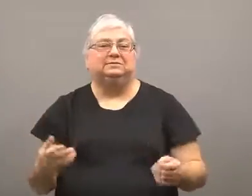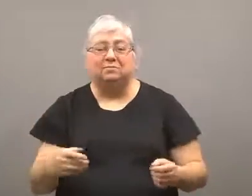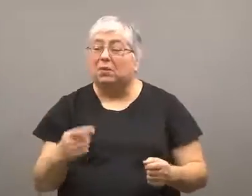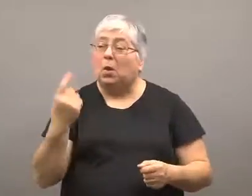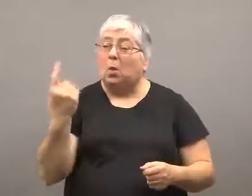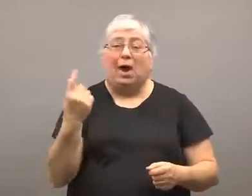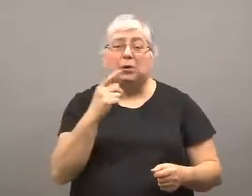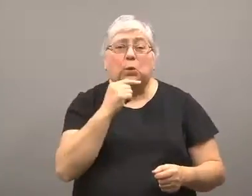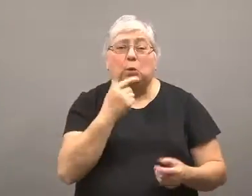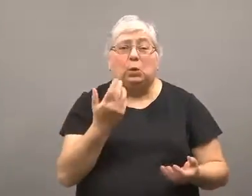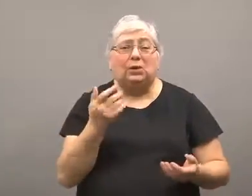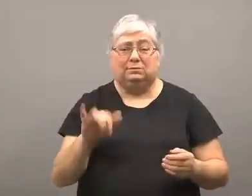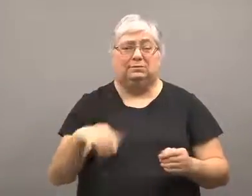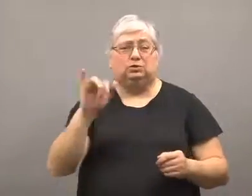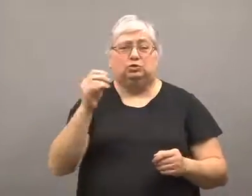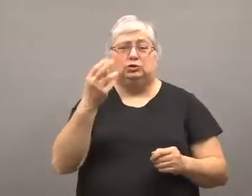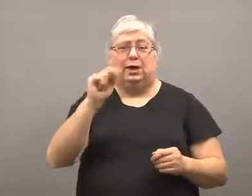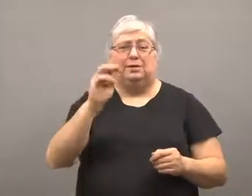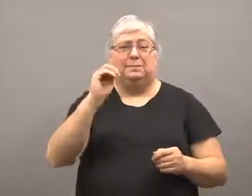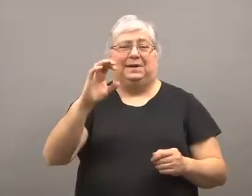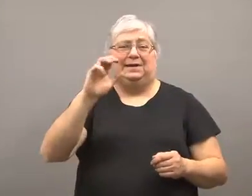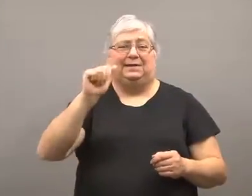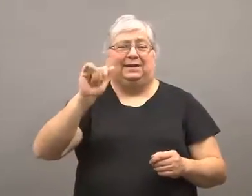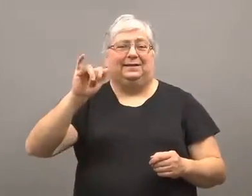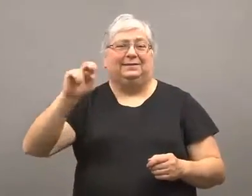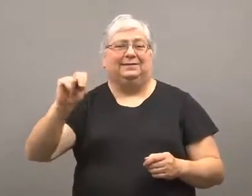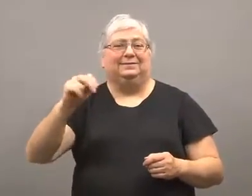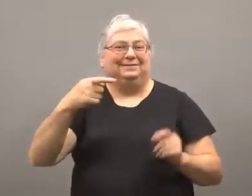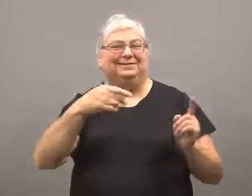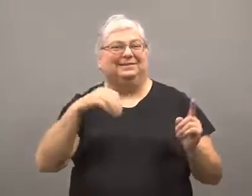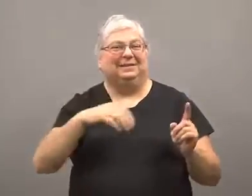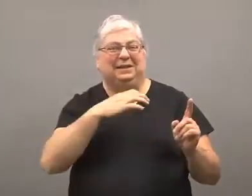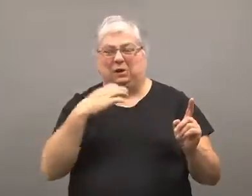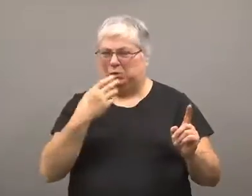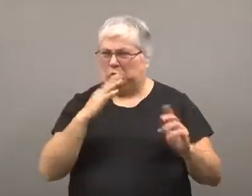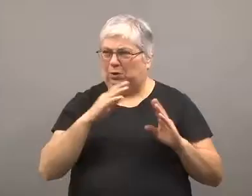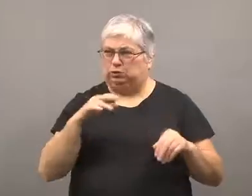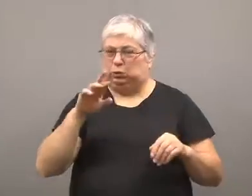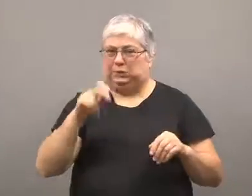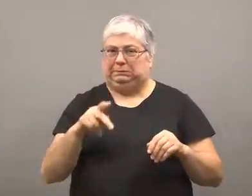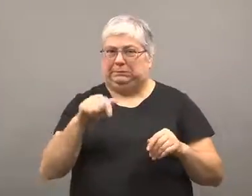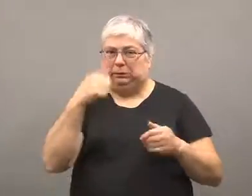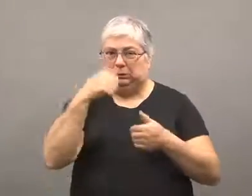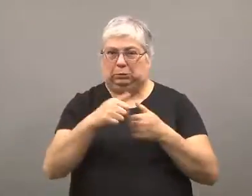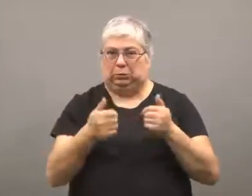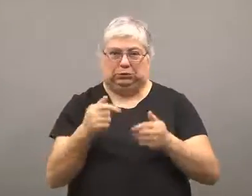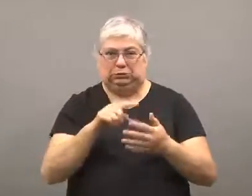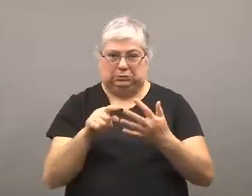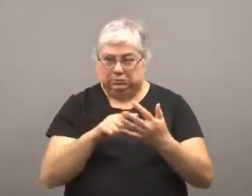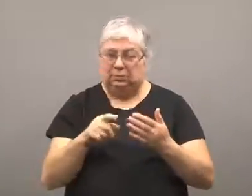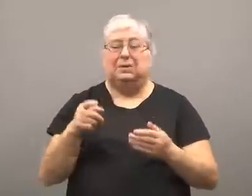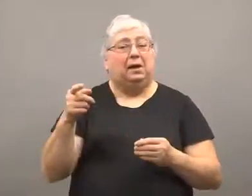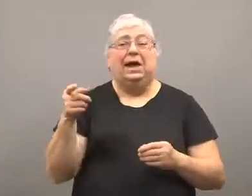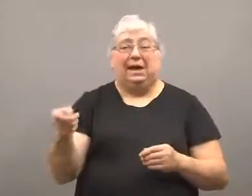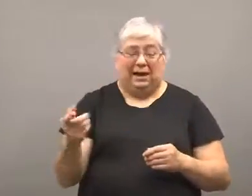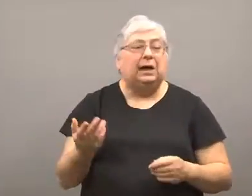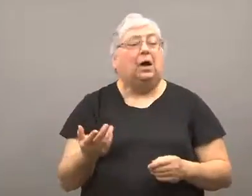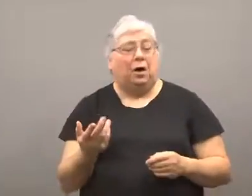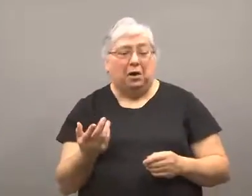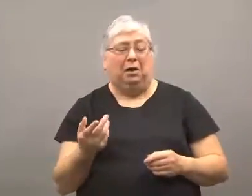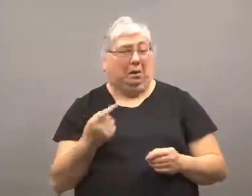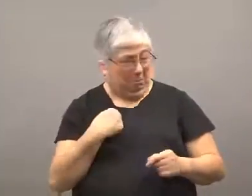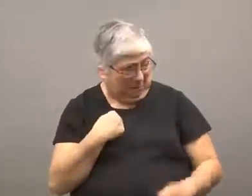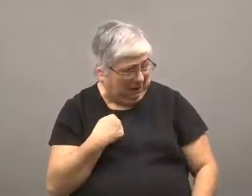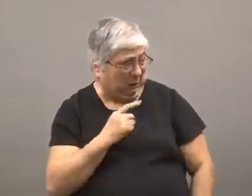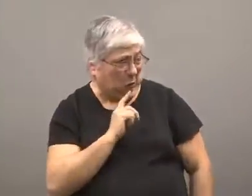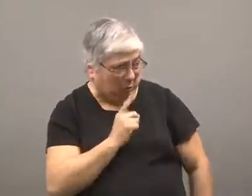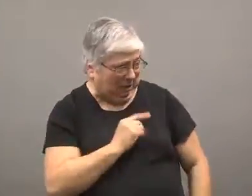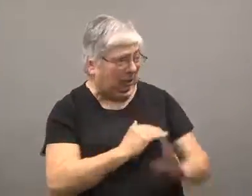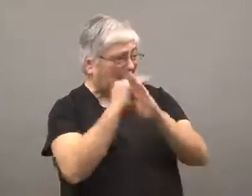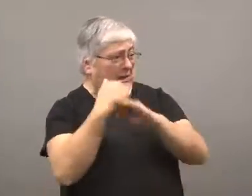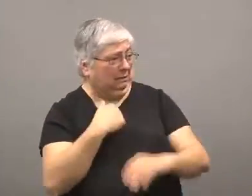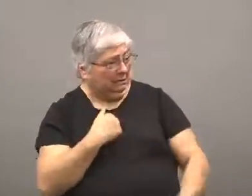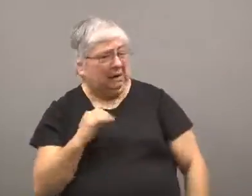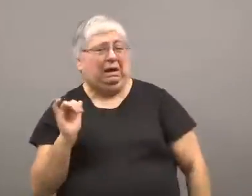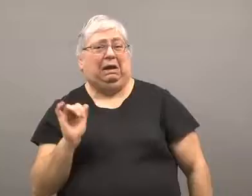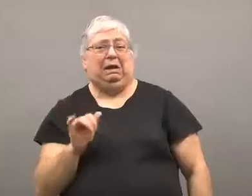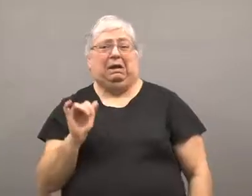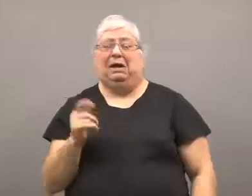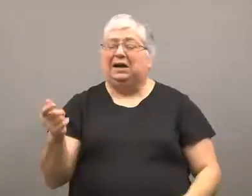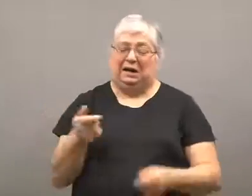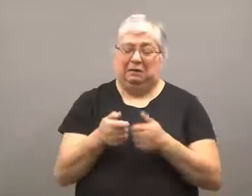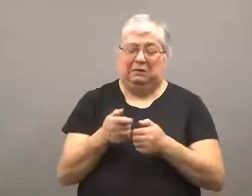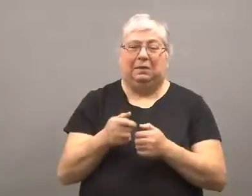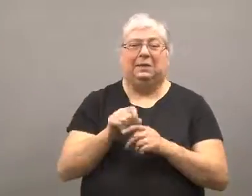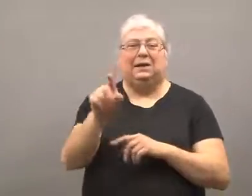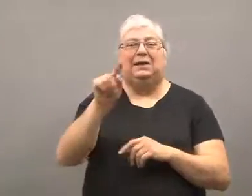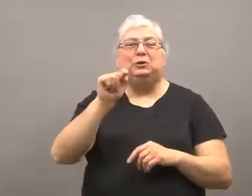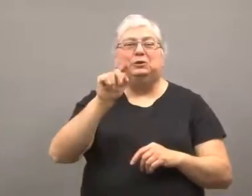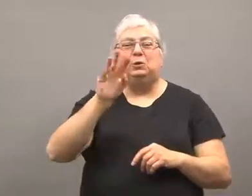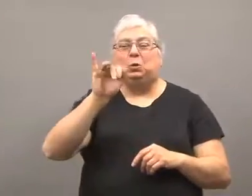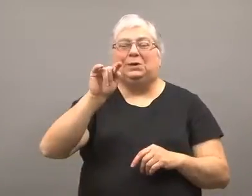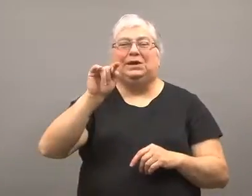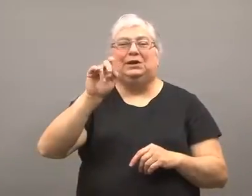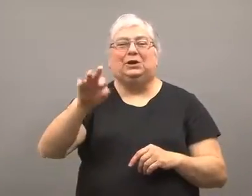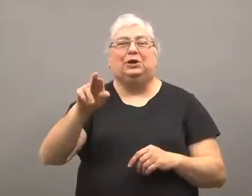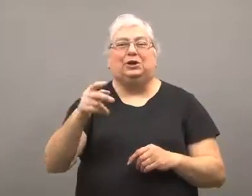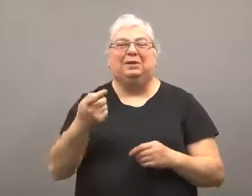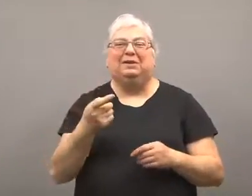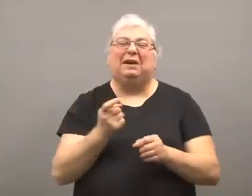One such person is John McCain, I can't remember which part of Congress he's in.